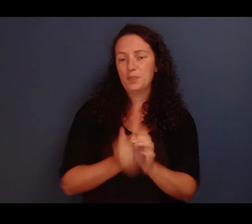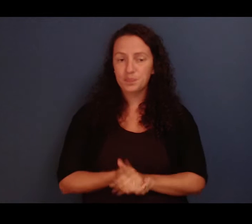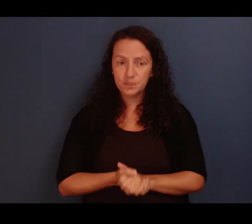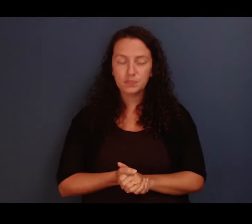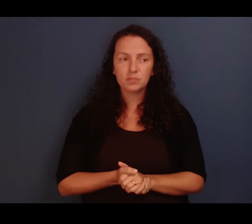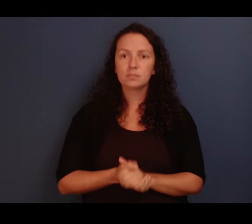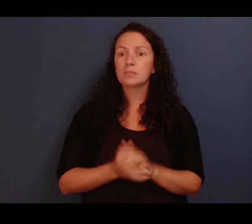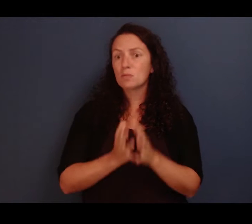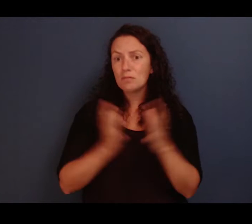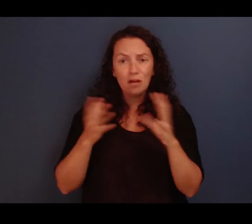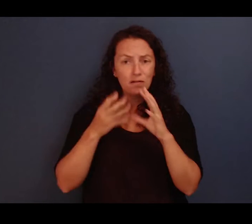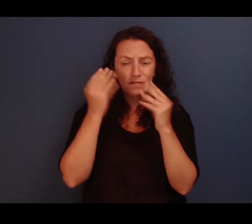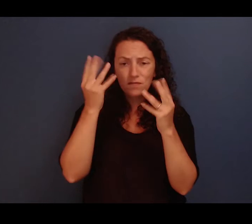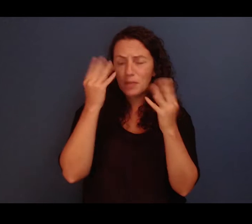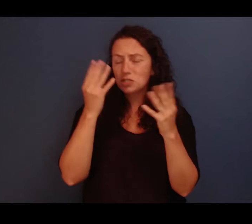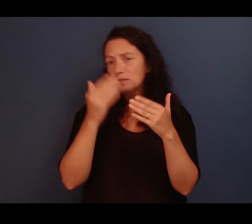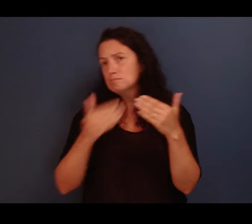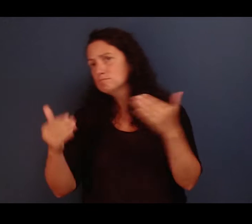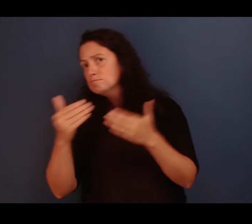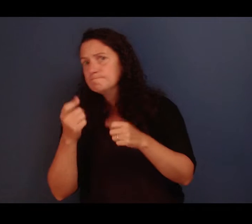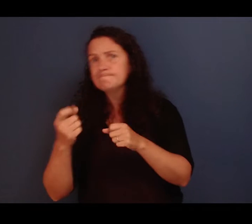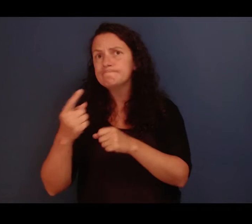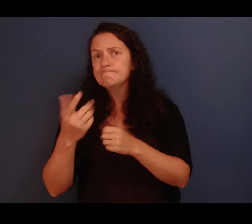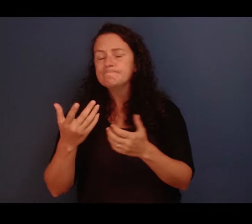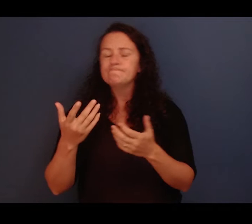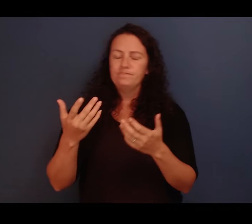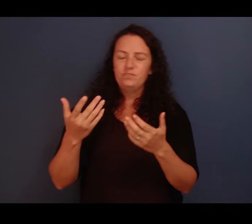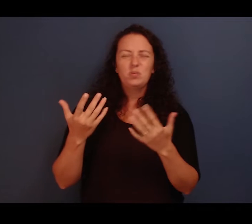While I have a lot to share with you about where we are heading this year, I want to